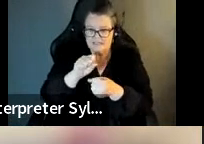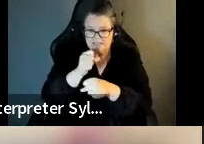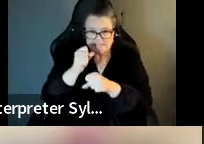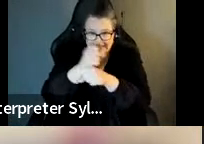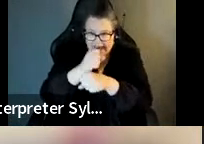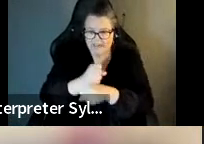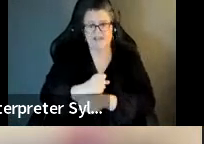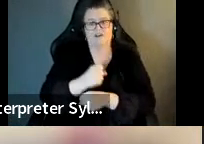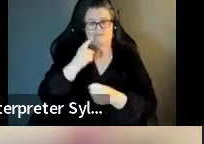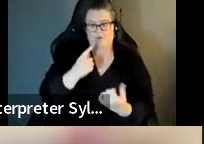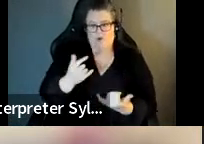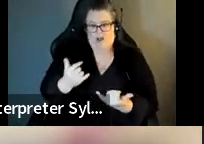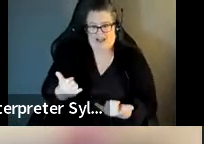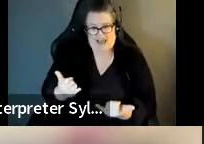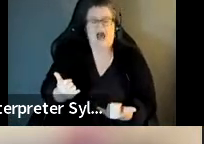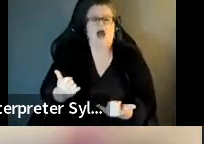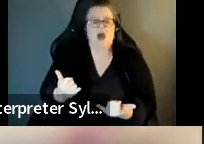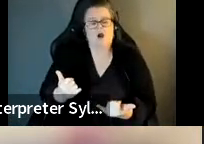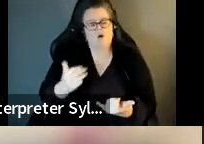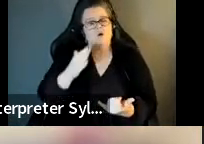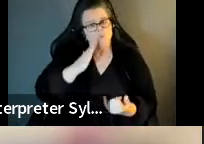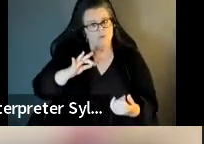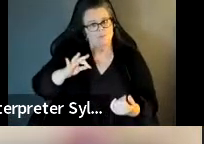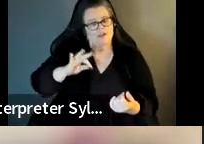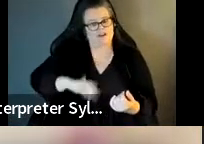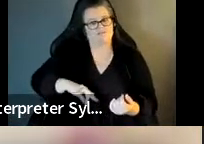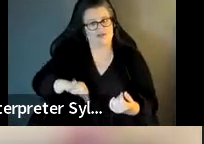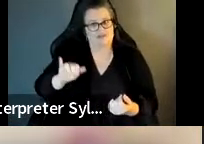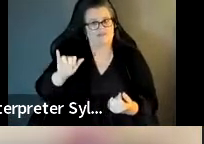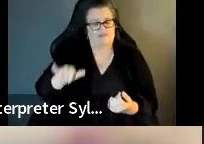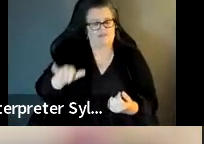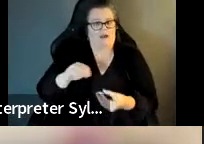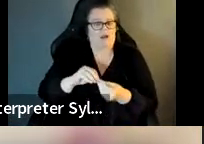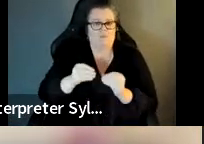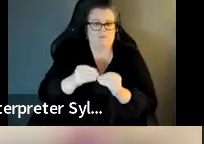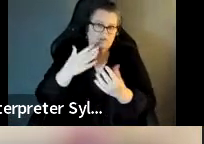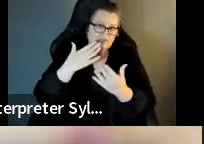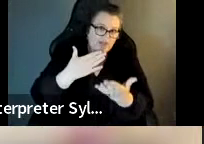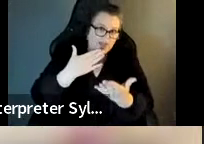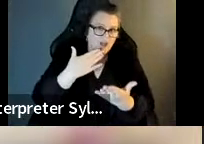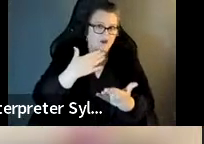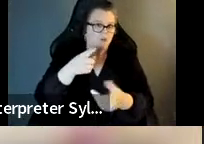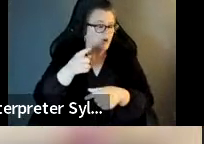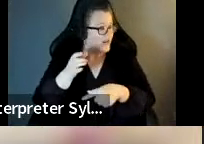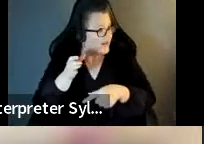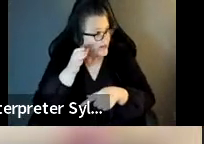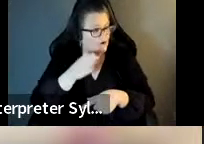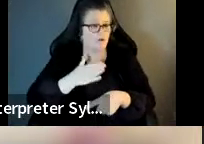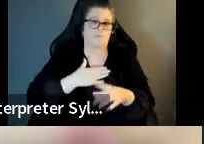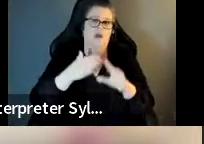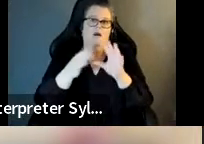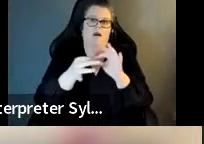Thank you for the time to express my thoughts and expertise on the matter. Bobby Stinnette: Thank you for your comment.